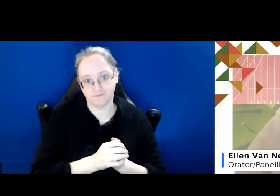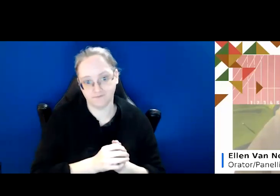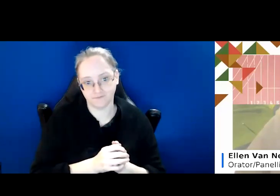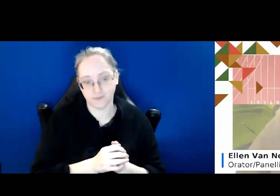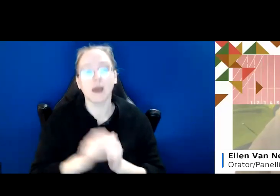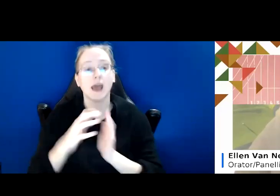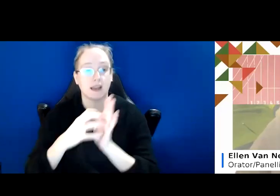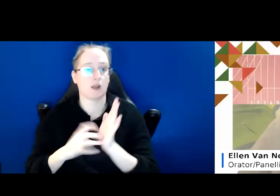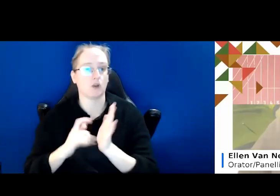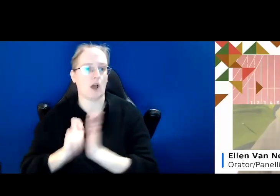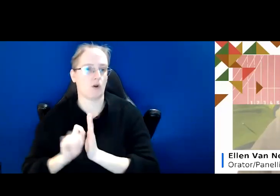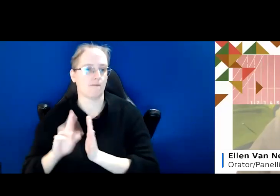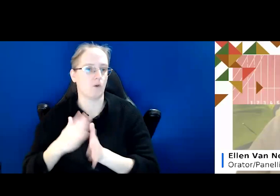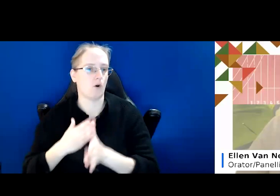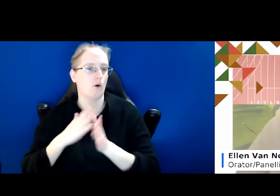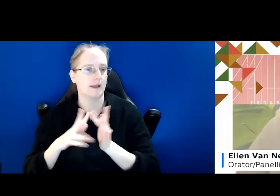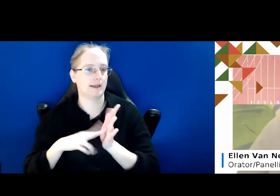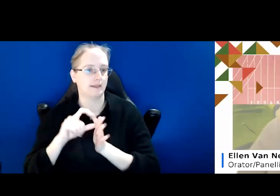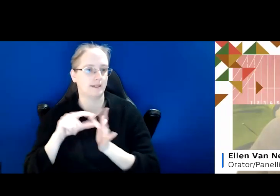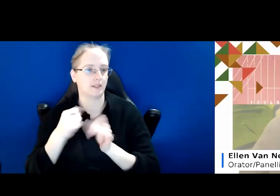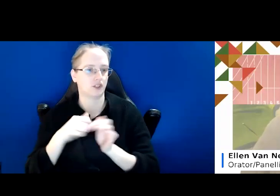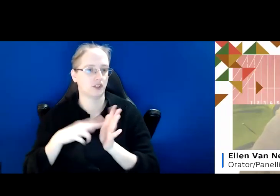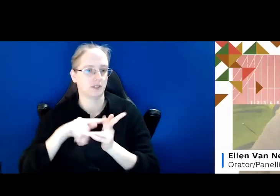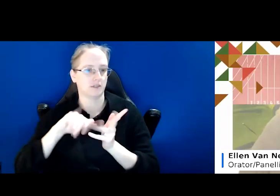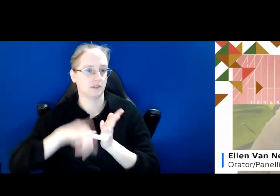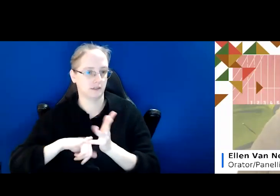I said, It's always ironic when people call